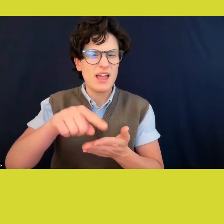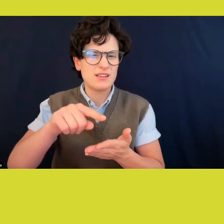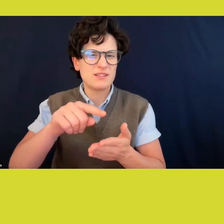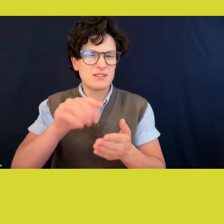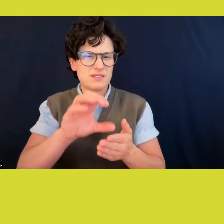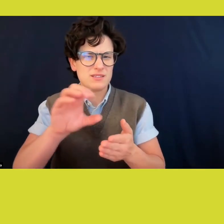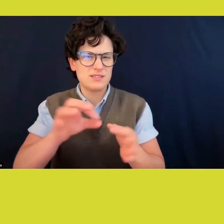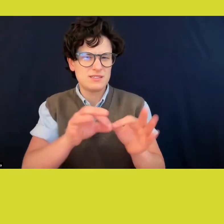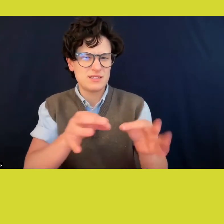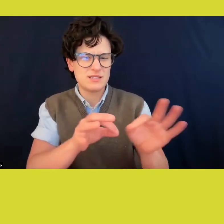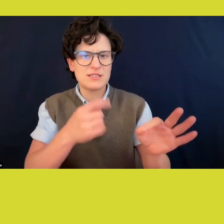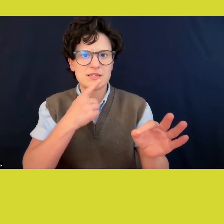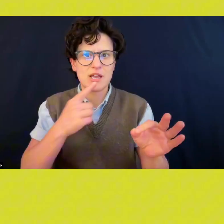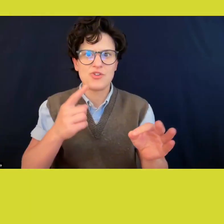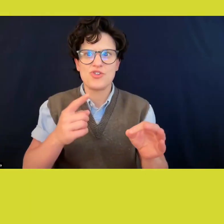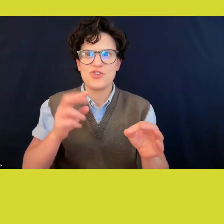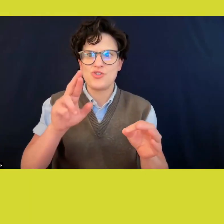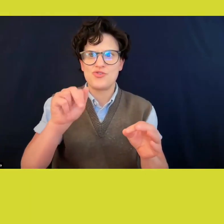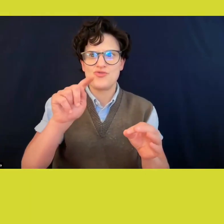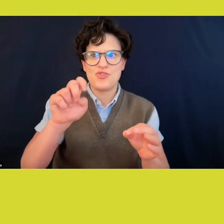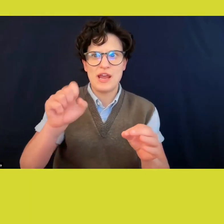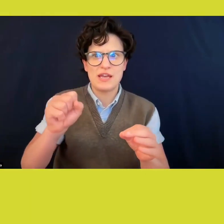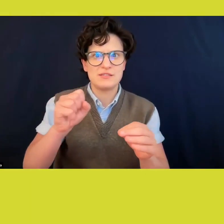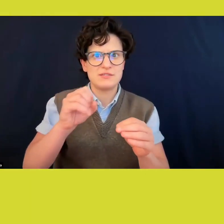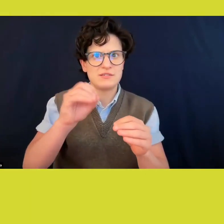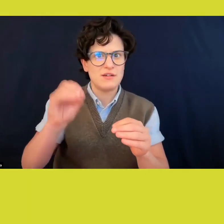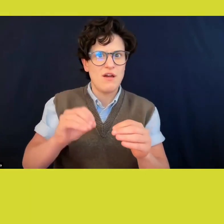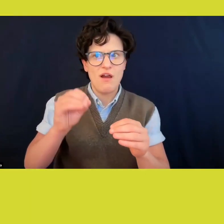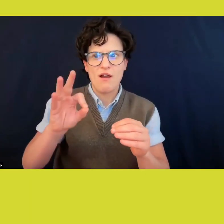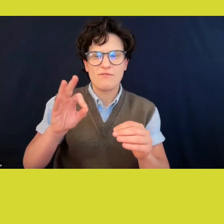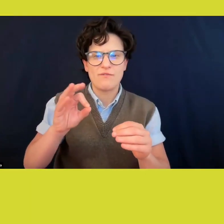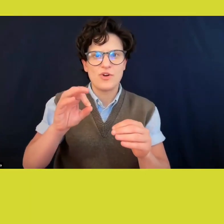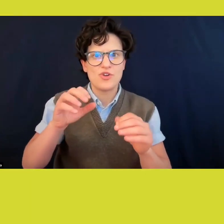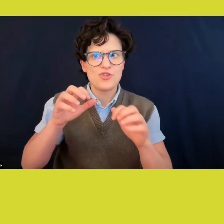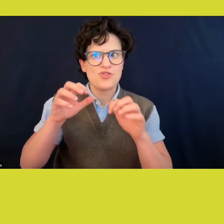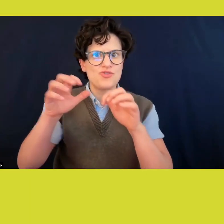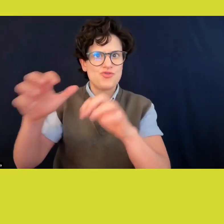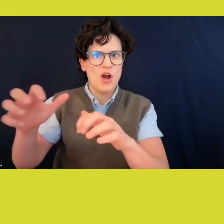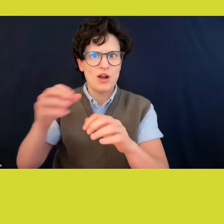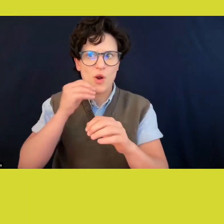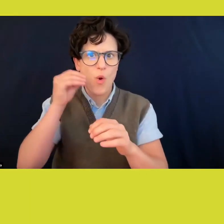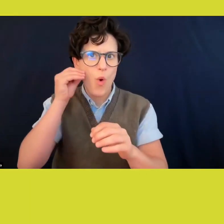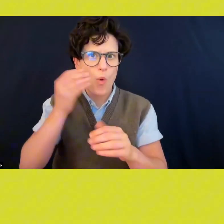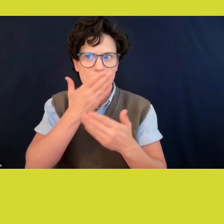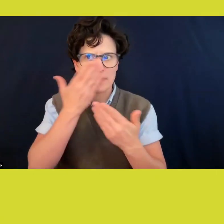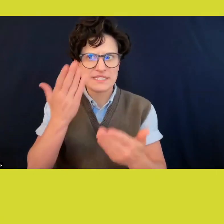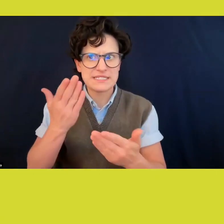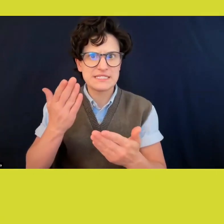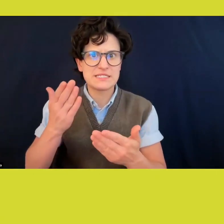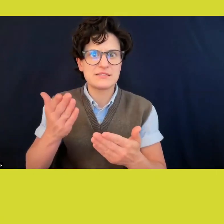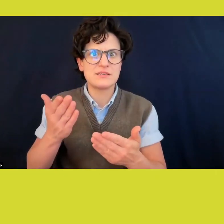the rates of chronic homelessness increased um and I think you said decreased correct yes from like